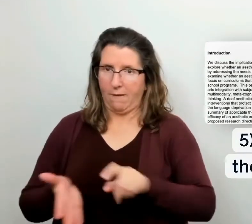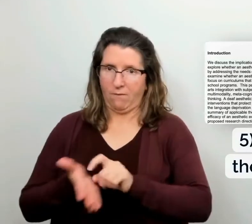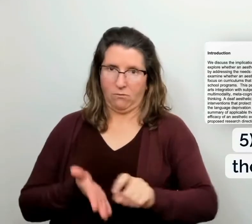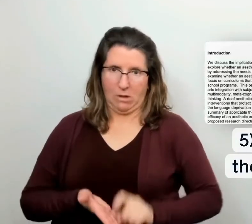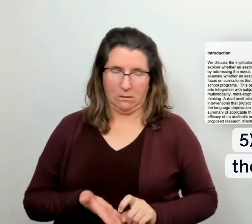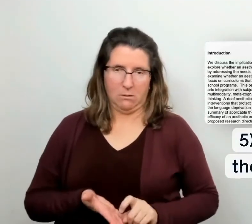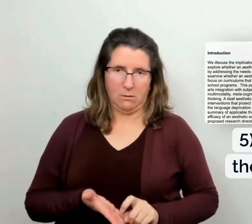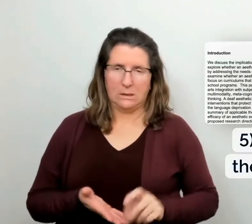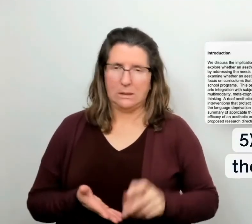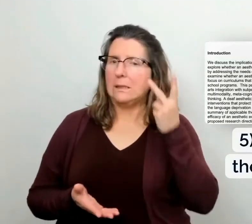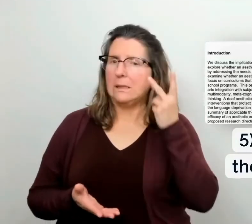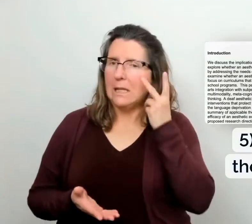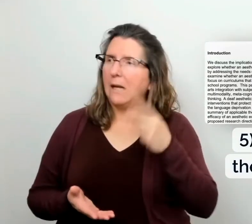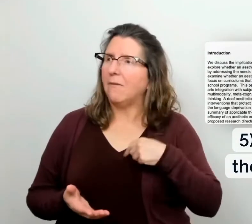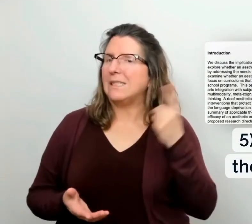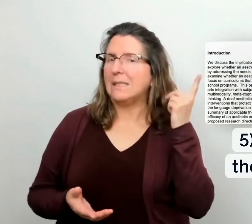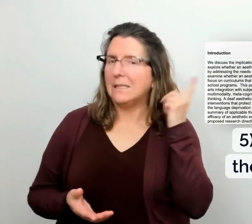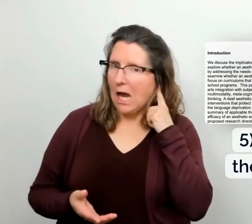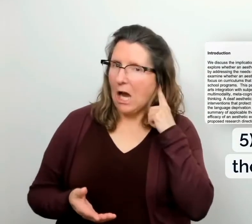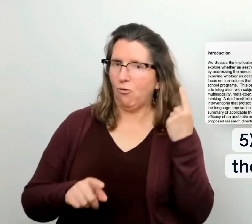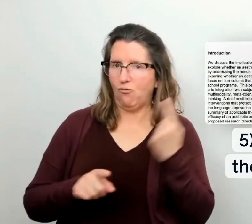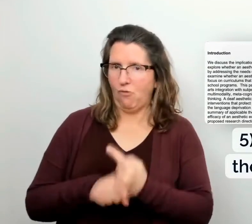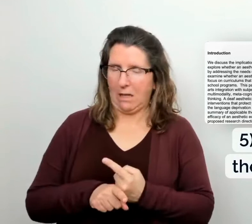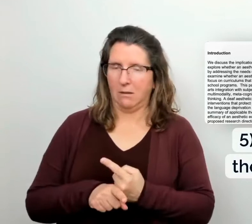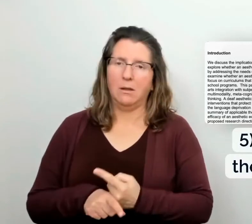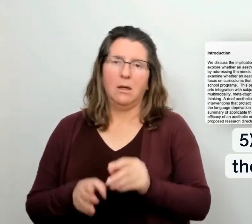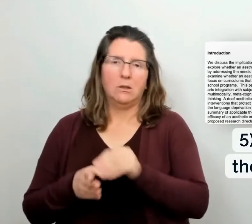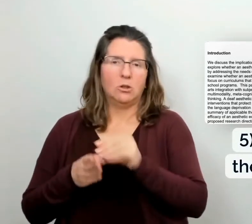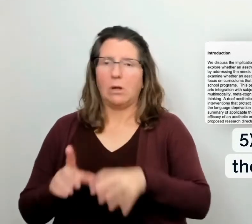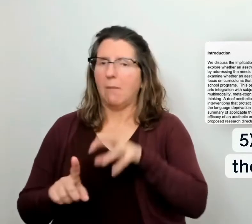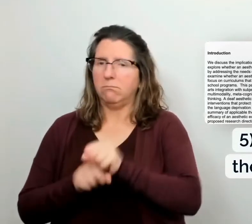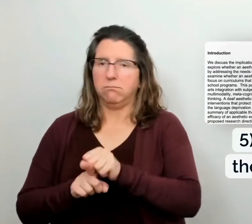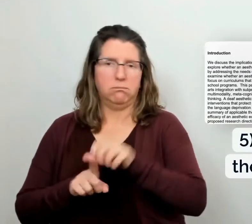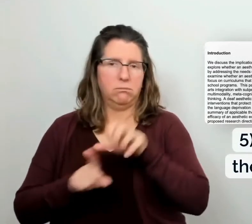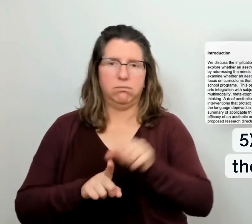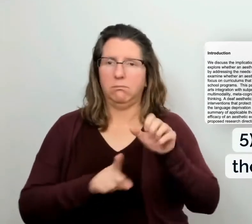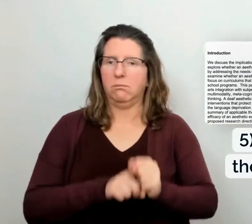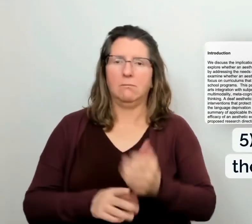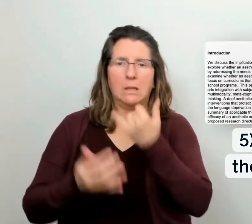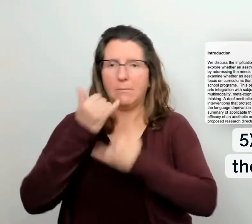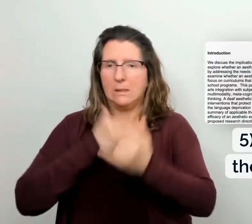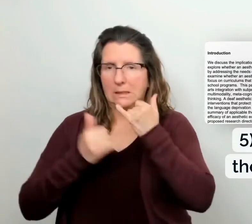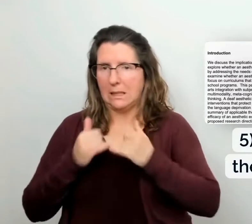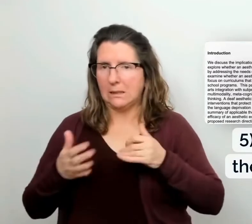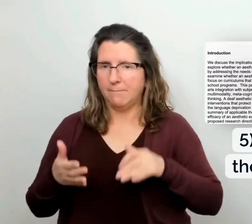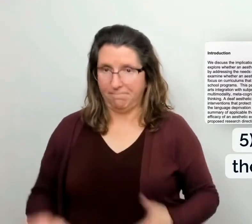Does it 'sound right?' It helps students catch mistakes they might otherwise overlook.